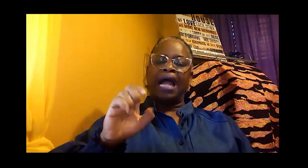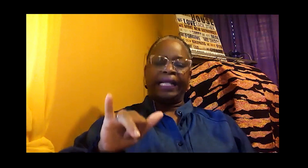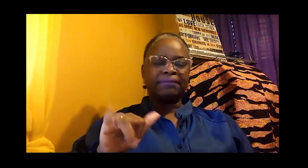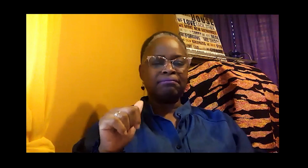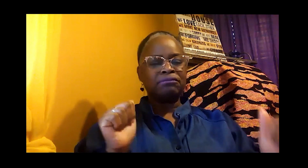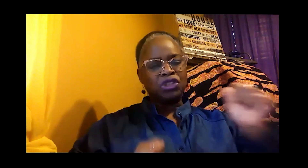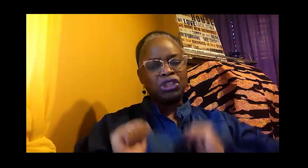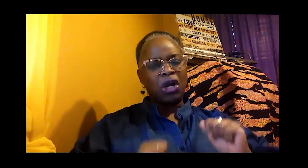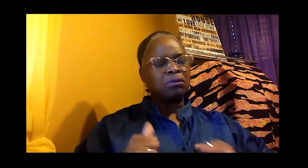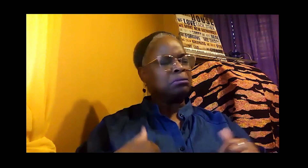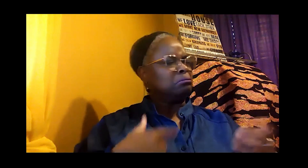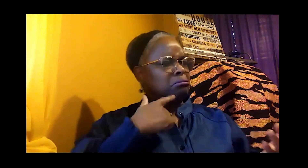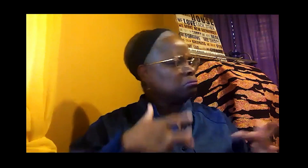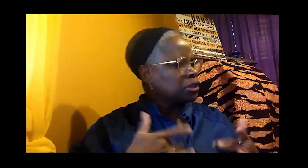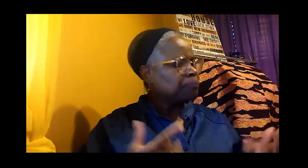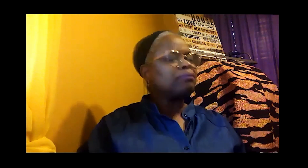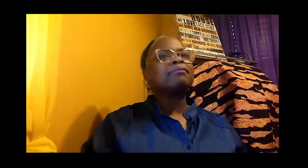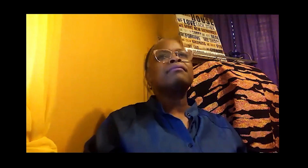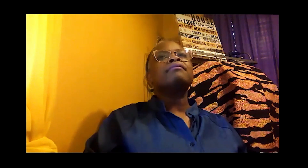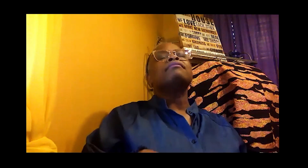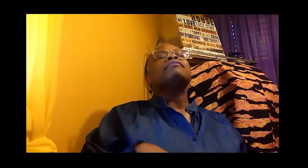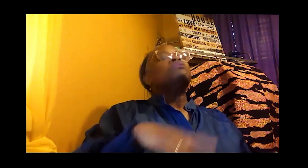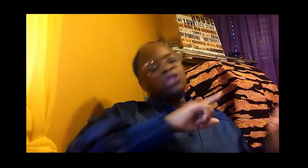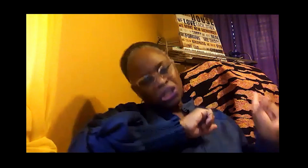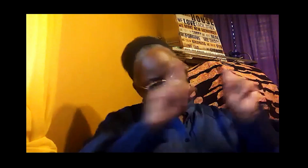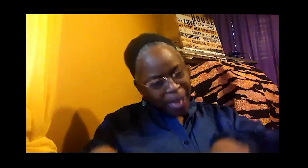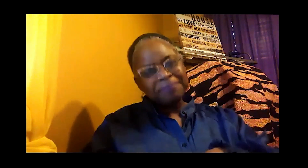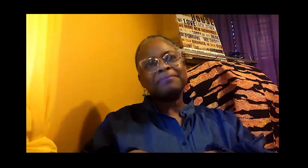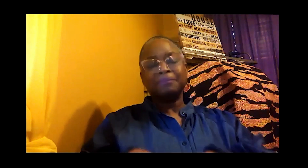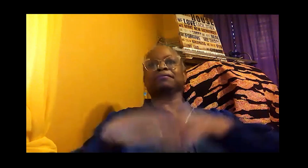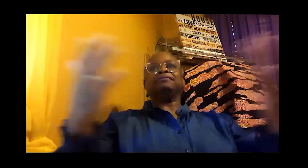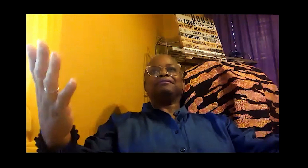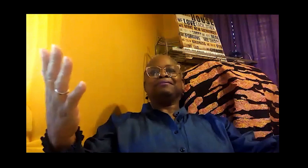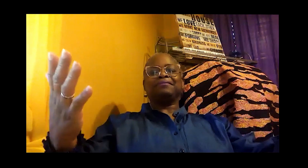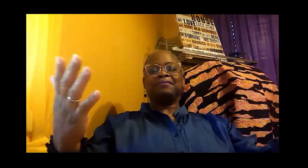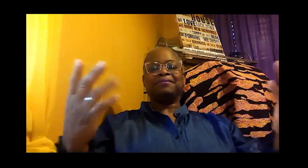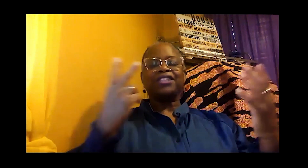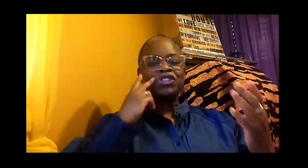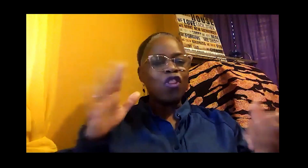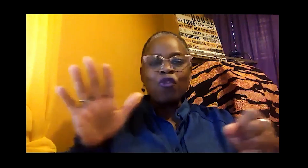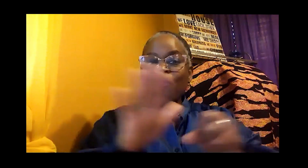Of course, I wondered why, but we did return. As we approached the Tavis Smiley Show grounds,